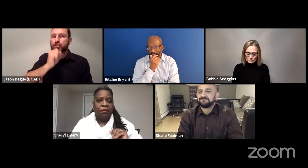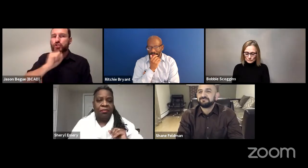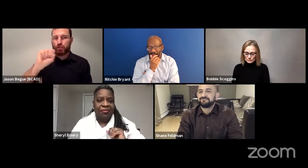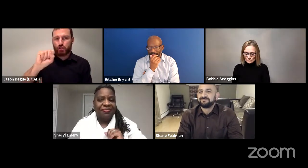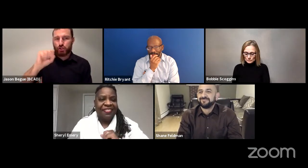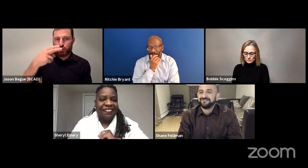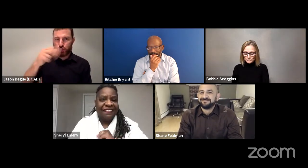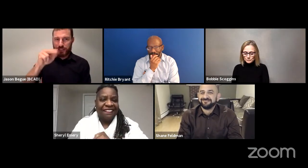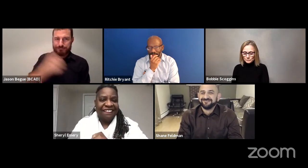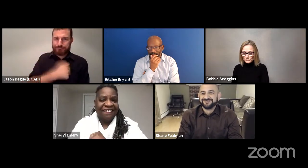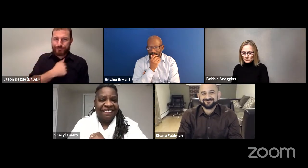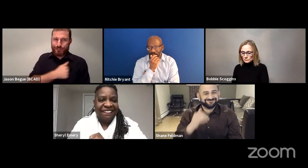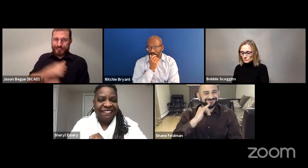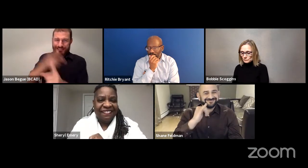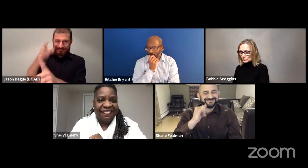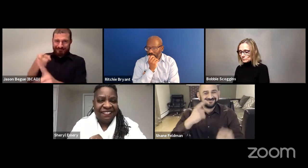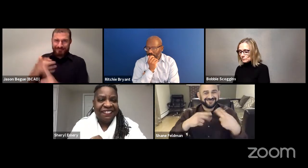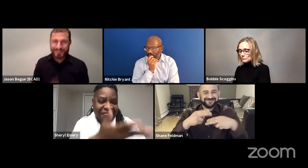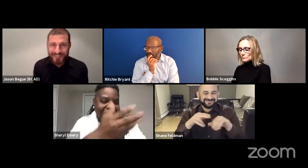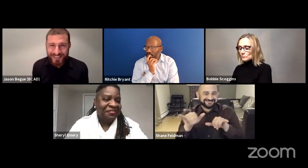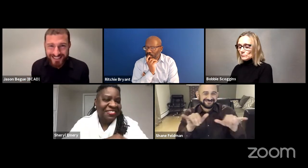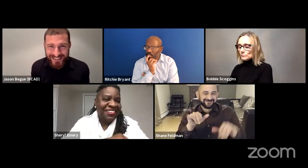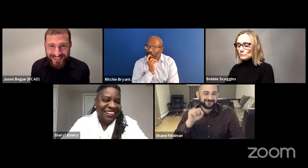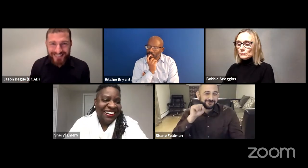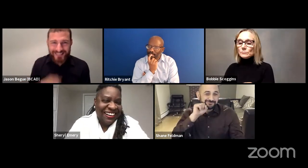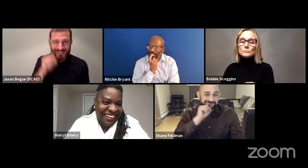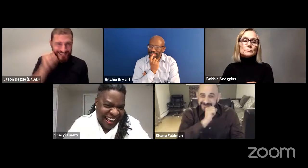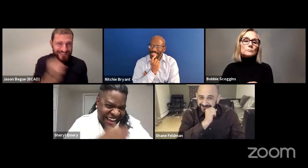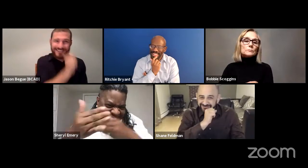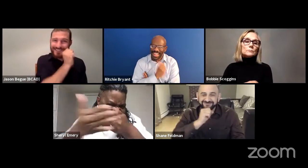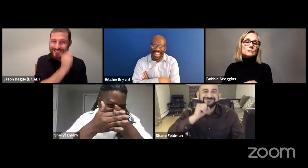I apologize. Shane first, my apologies. SHANE FELDMAN: Website hosting a very similar